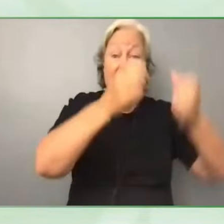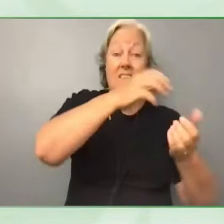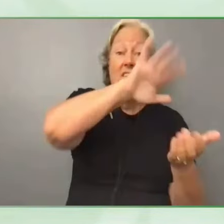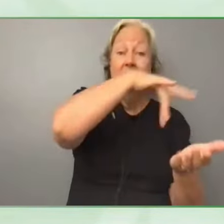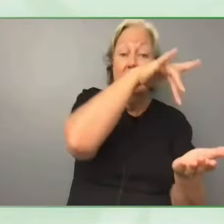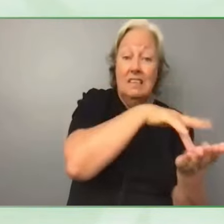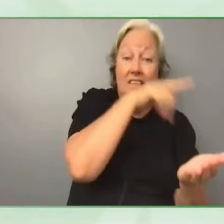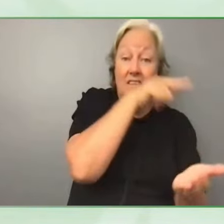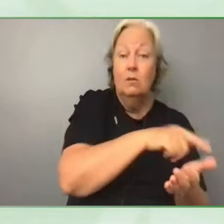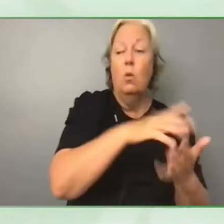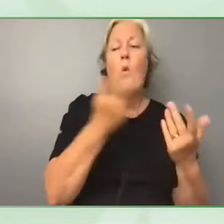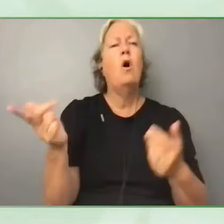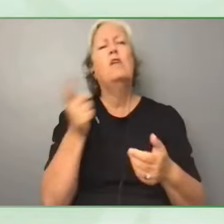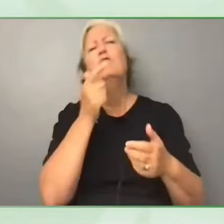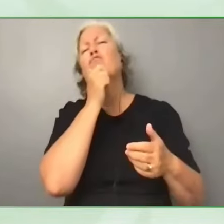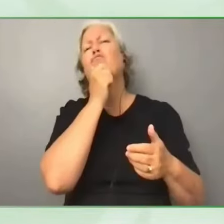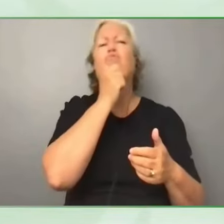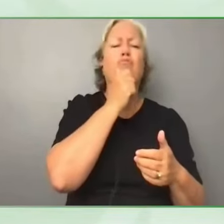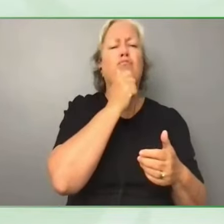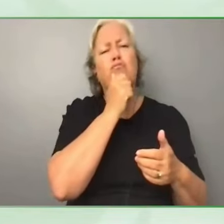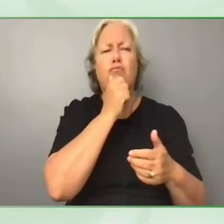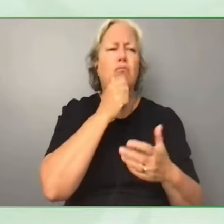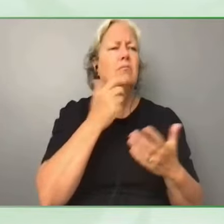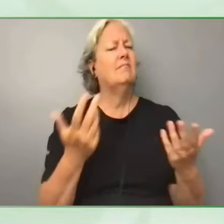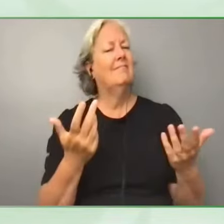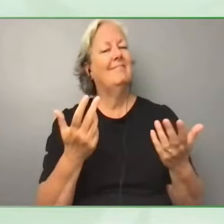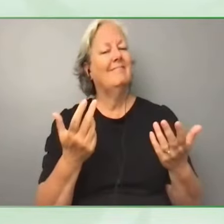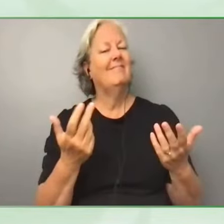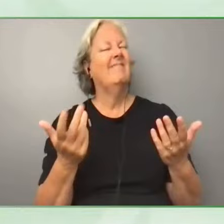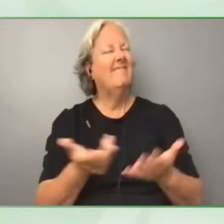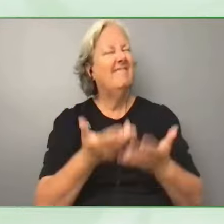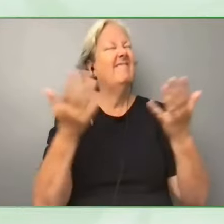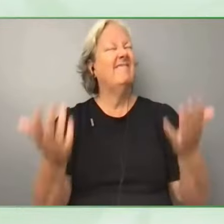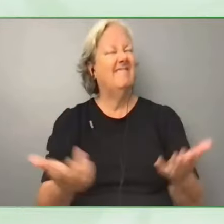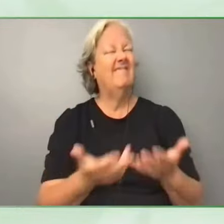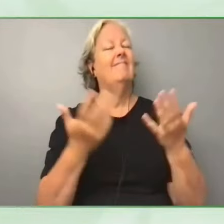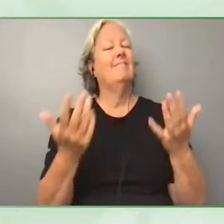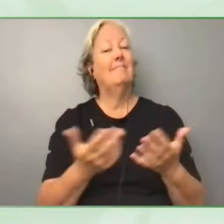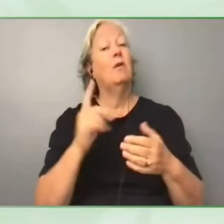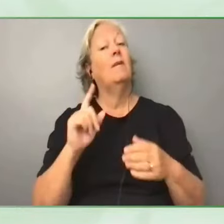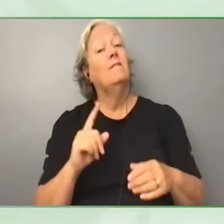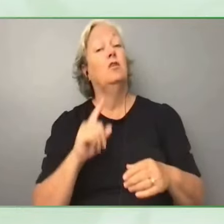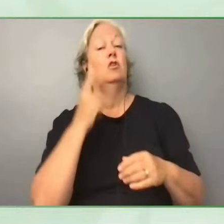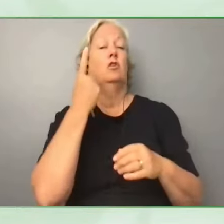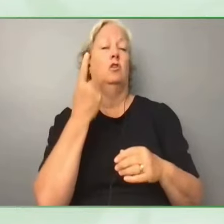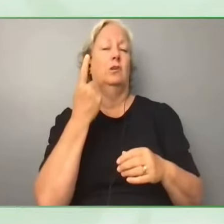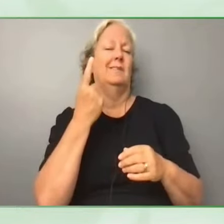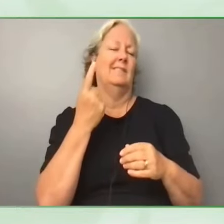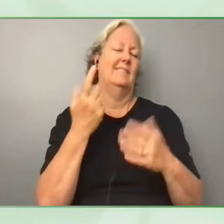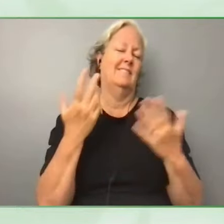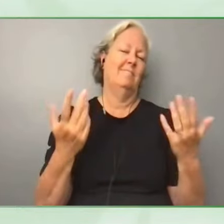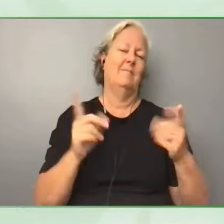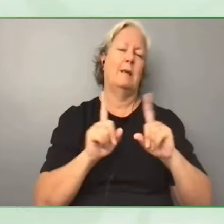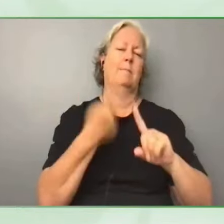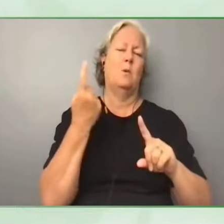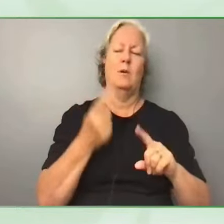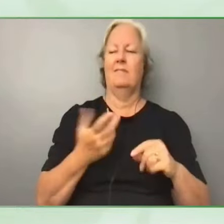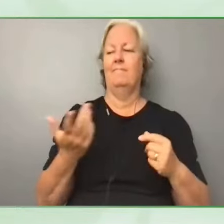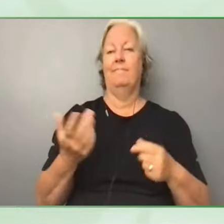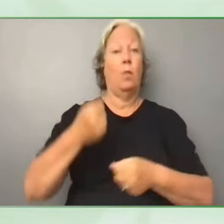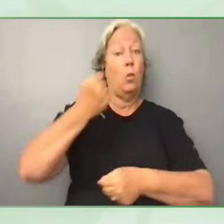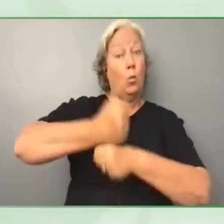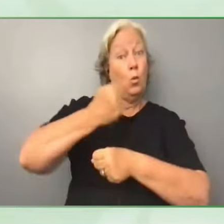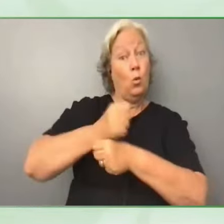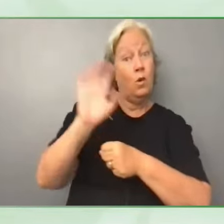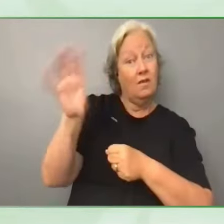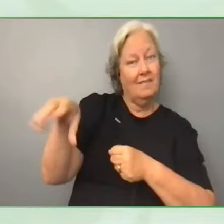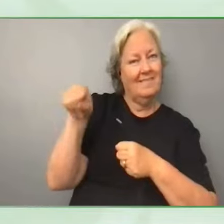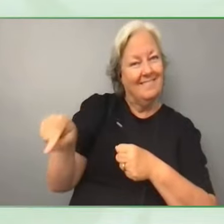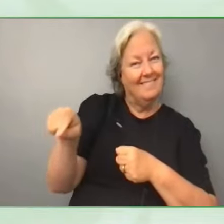And we will start with, of course, the workplace, the opportunity to